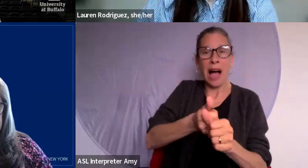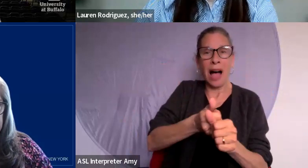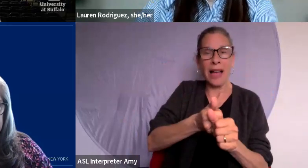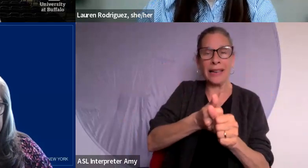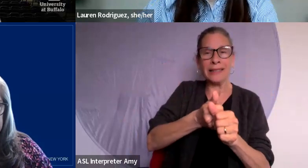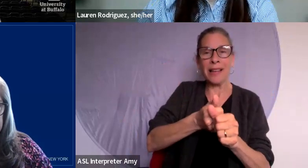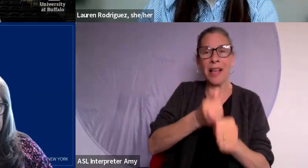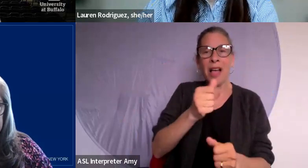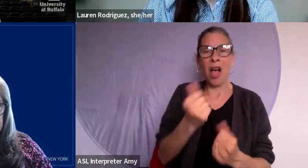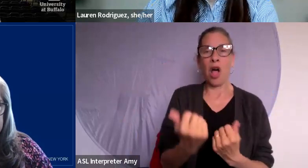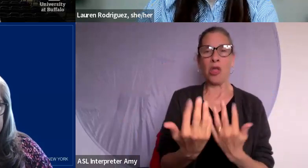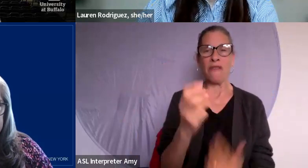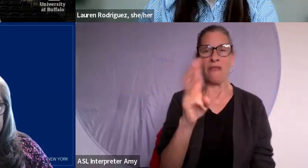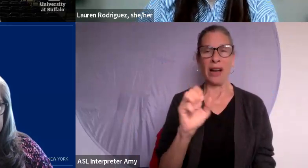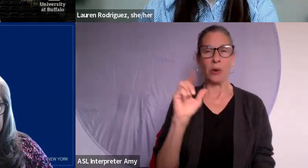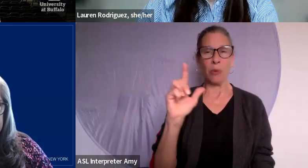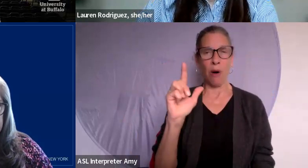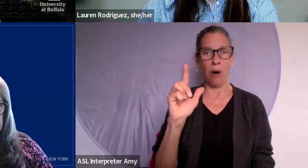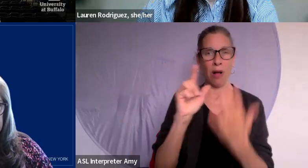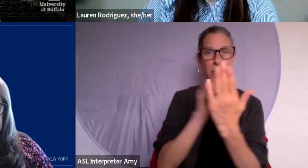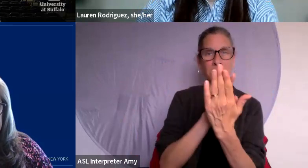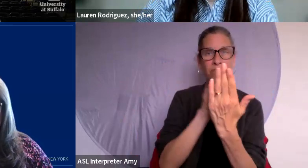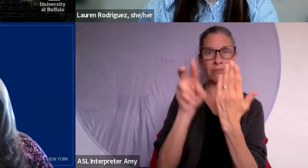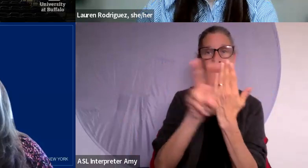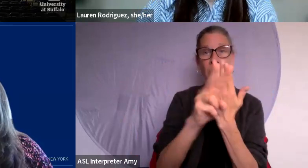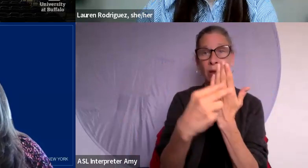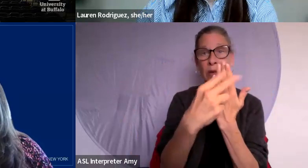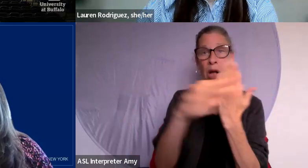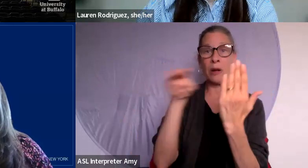said, I am hearing over the last year or two that the OCR is now